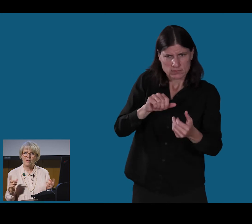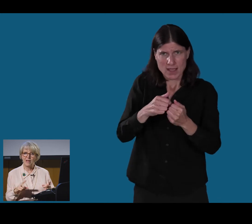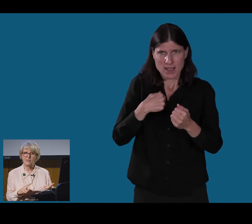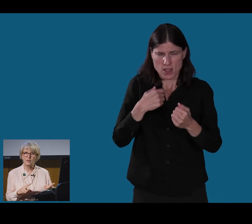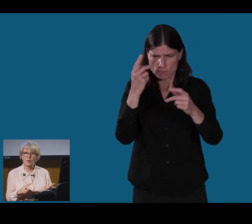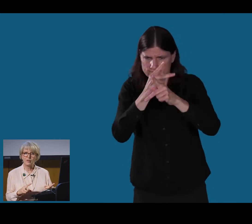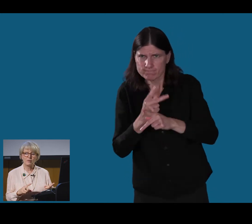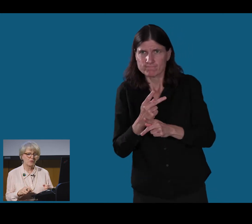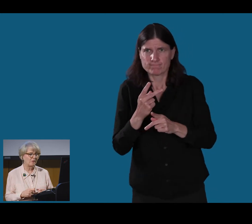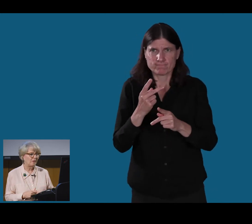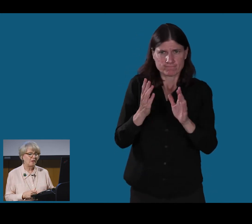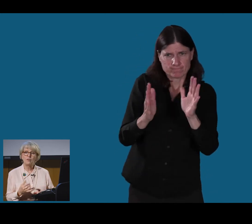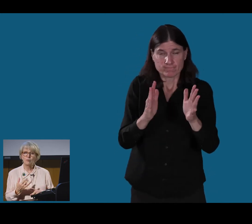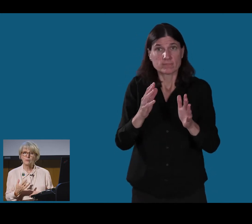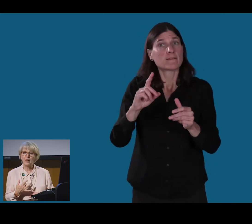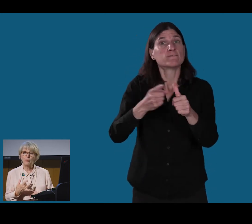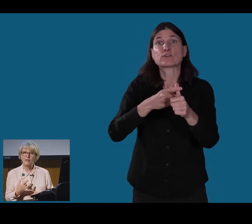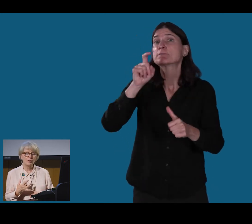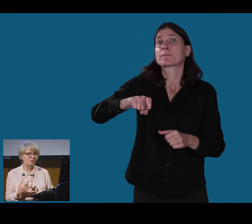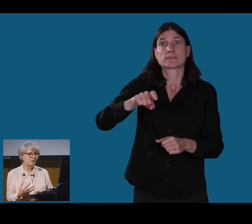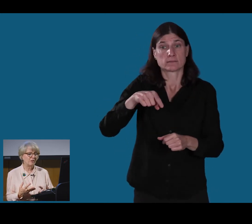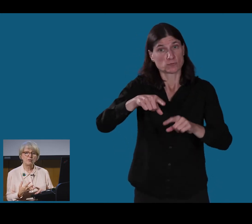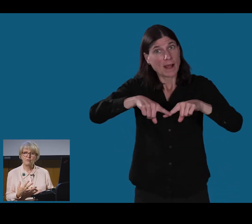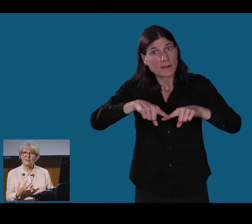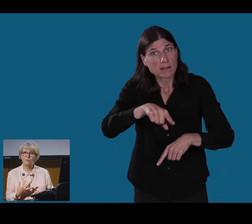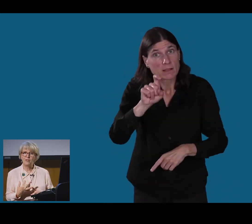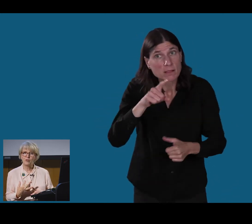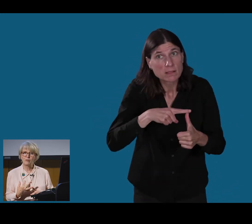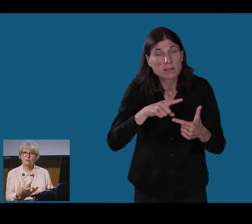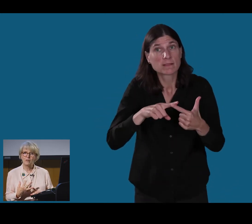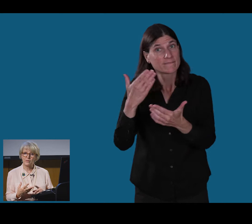You have to ask these questions: Is it a reliable measure? Is it a valid measure?